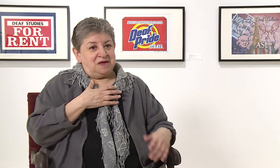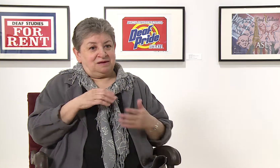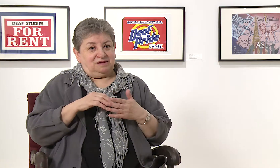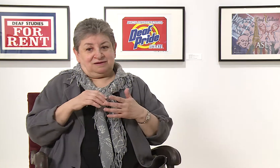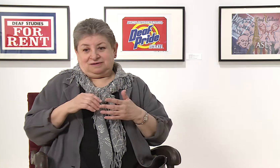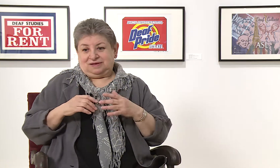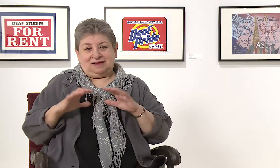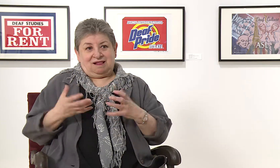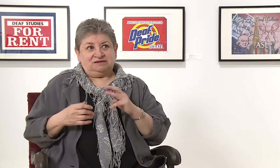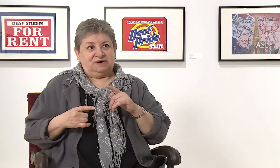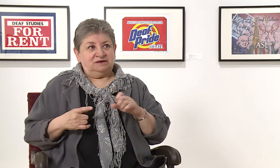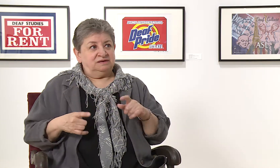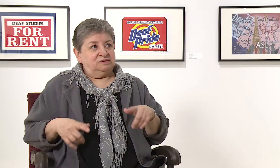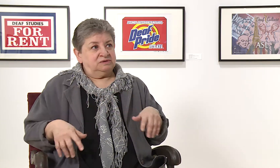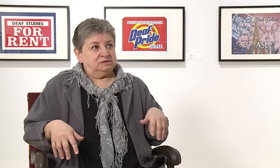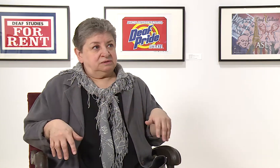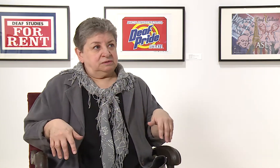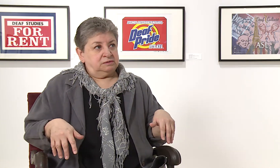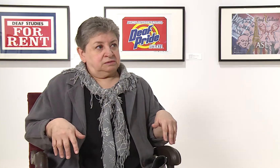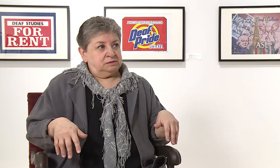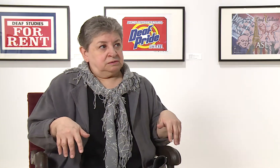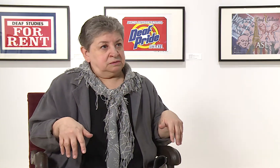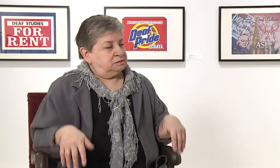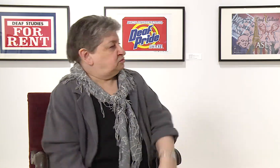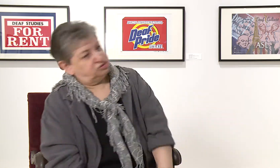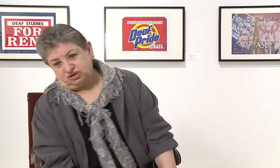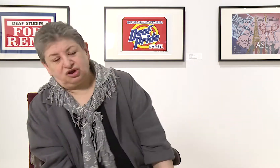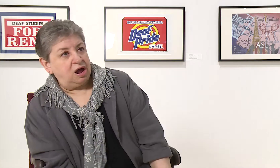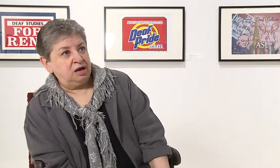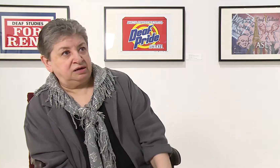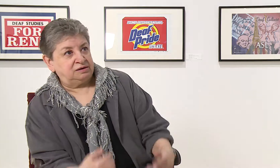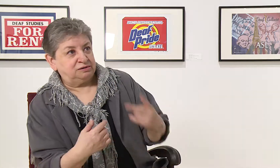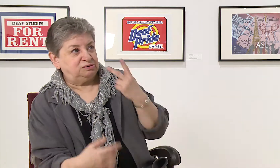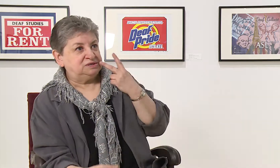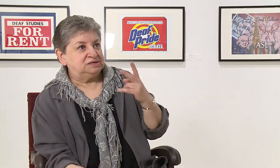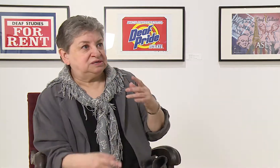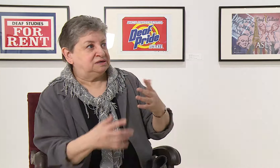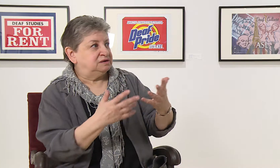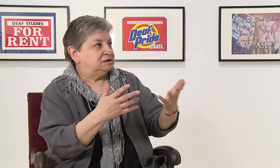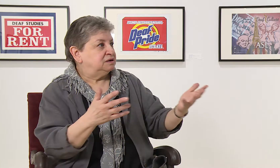Now, my classmates and I were absolutely shocked